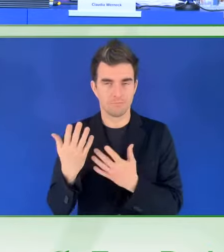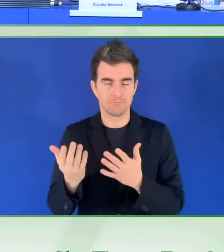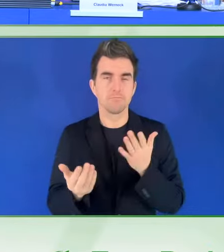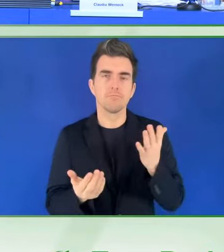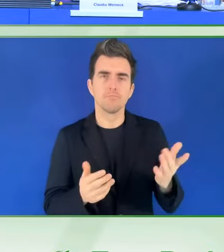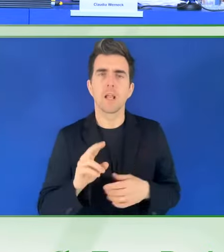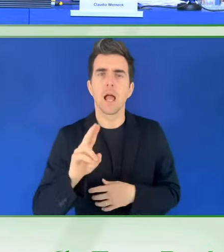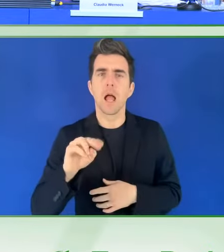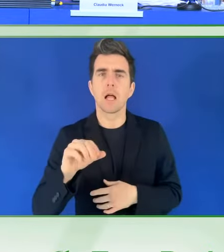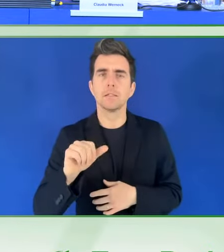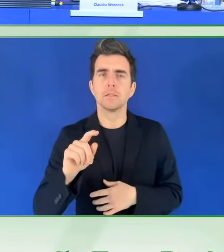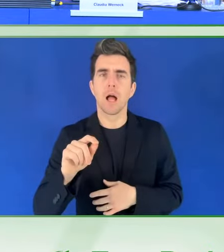(Video plays)